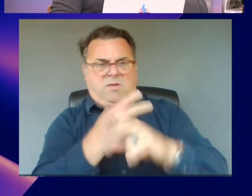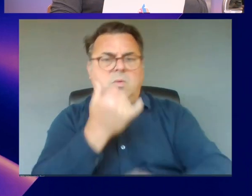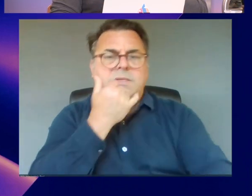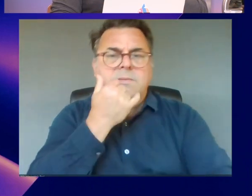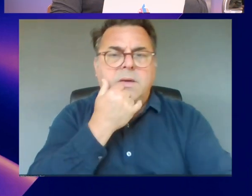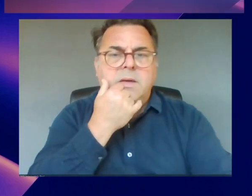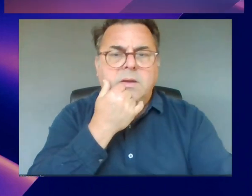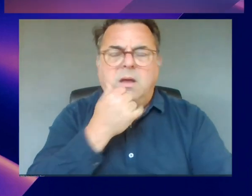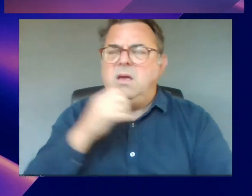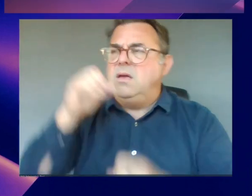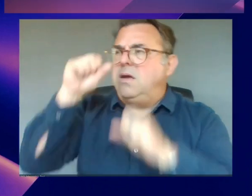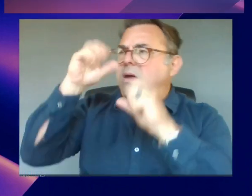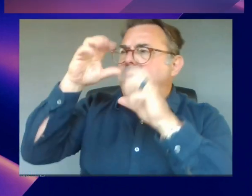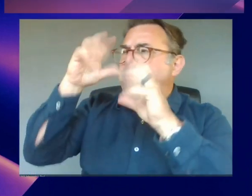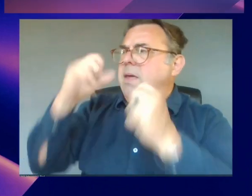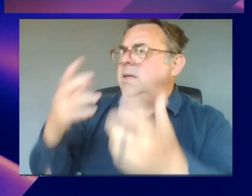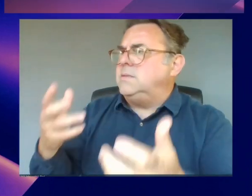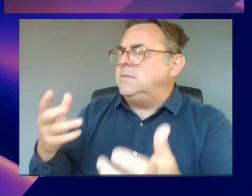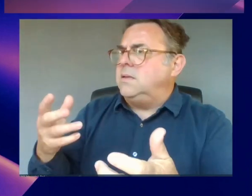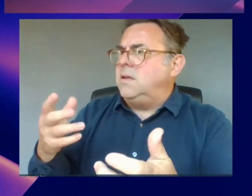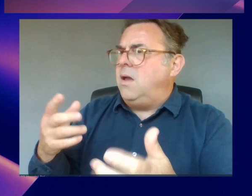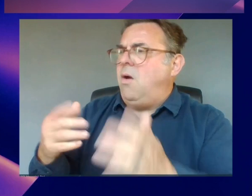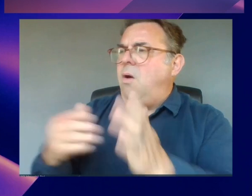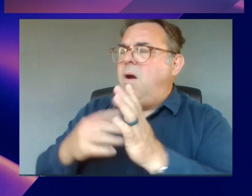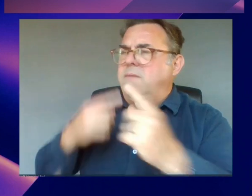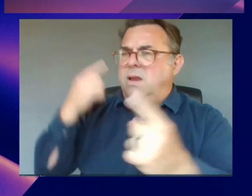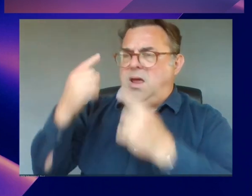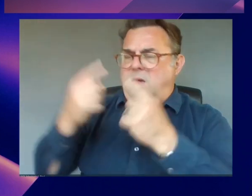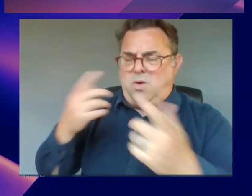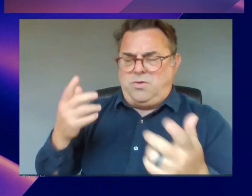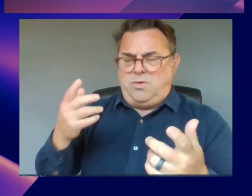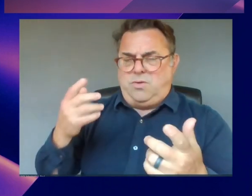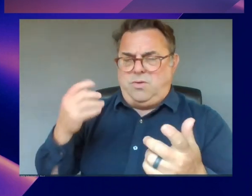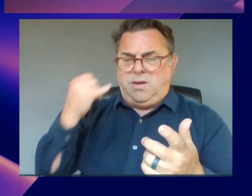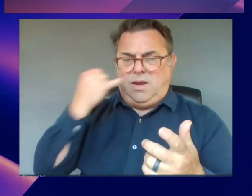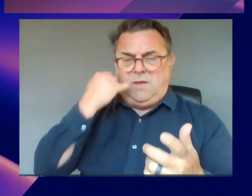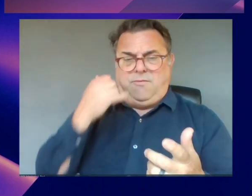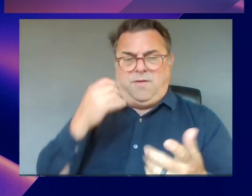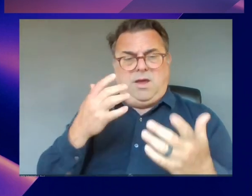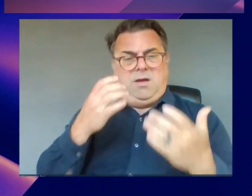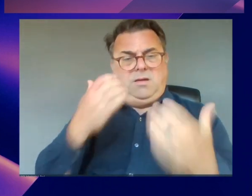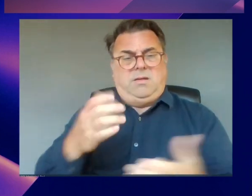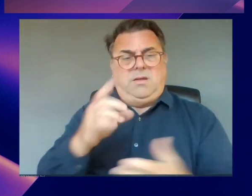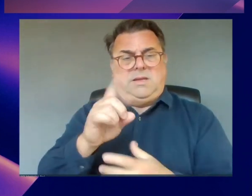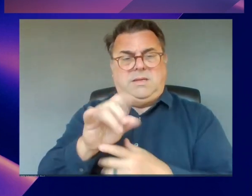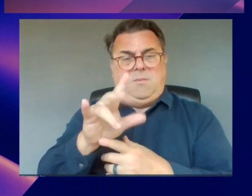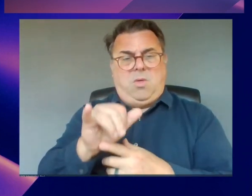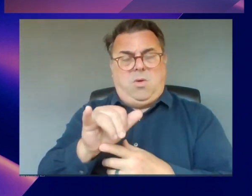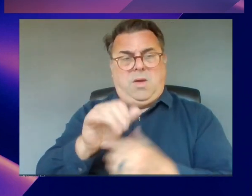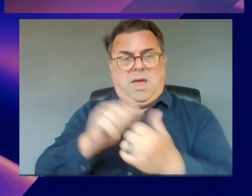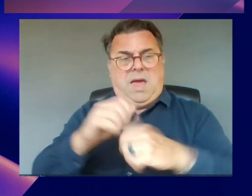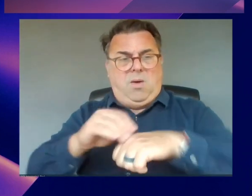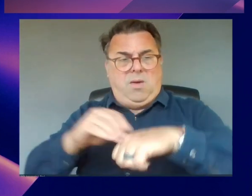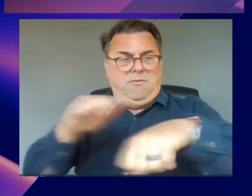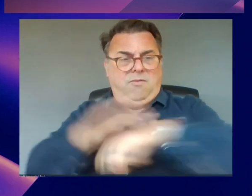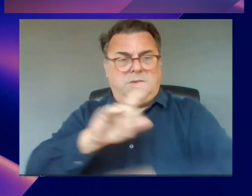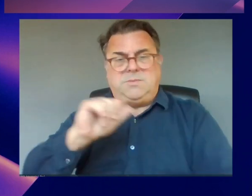There's so many times when I've wondered, if I do a deployment how do my logs and metrics change before and after?